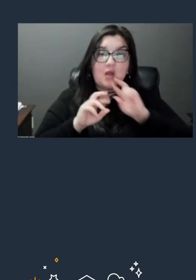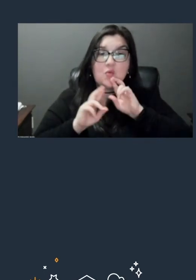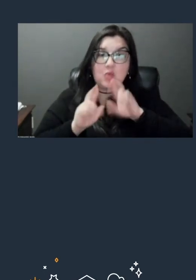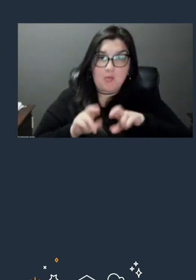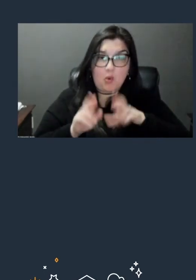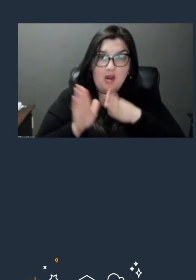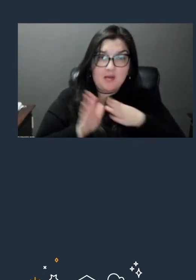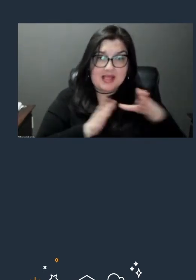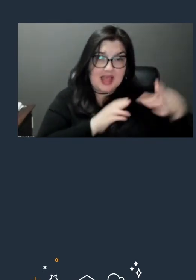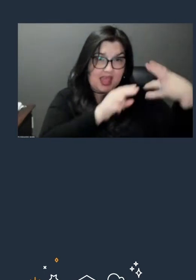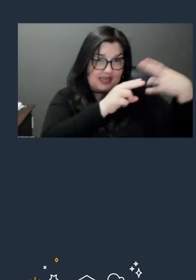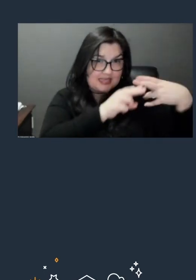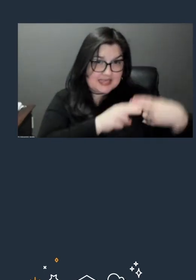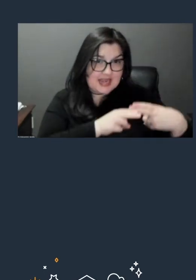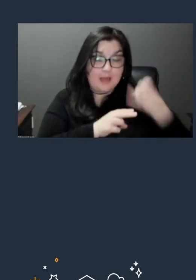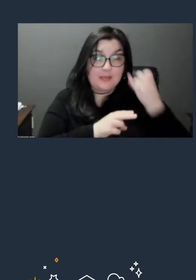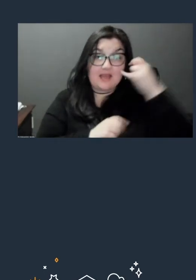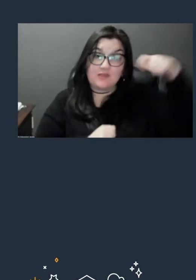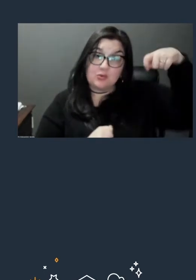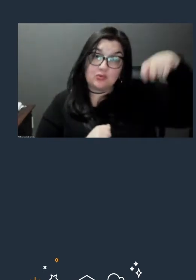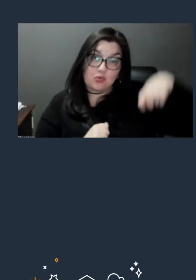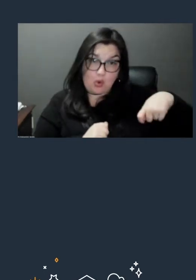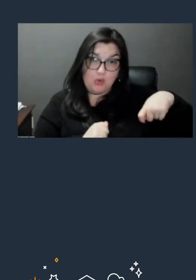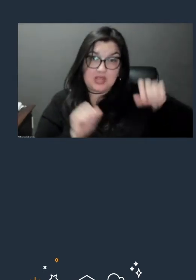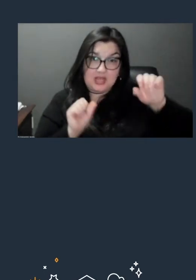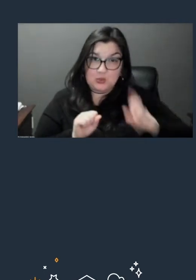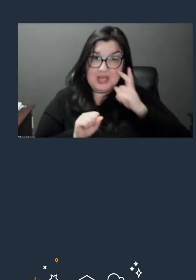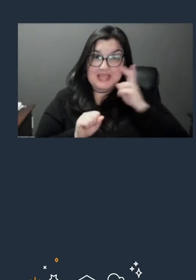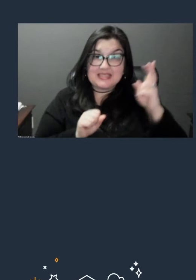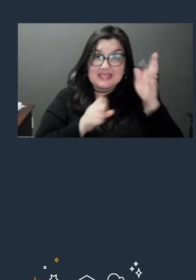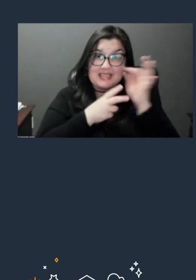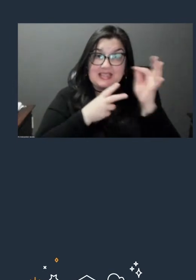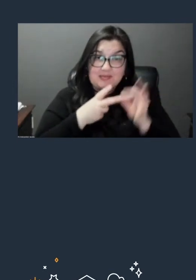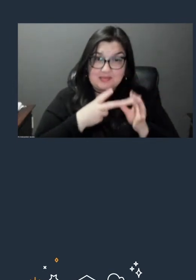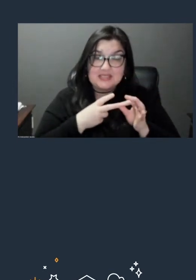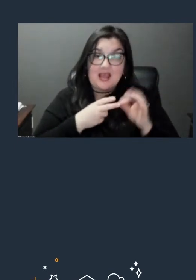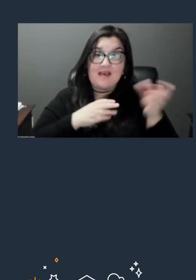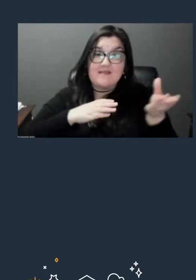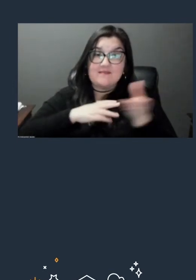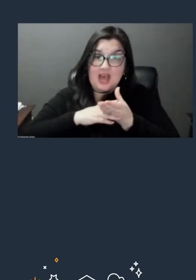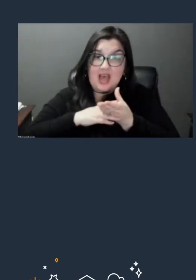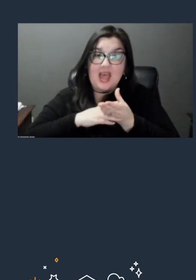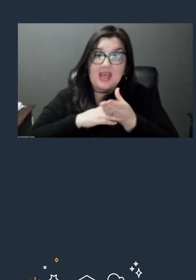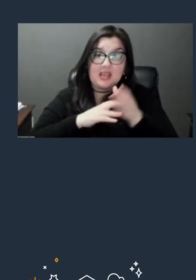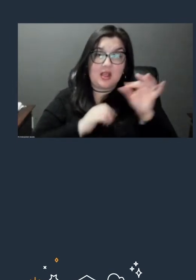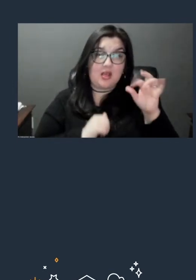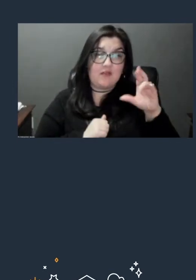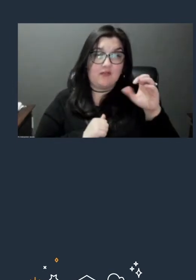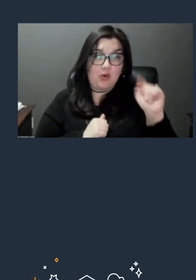If you scroll down, you can see the options of the file format of your report. I'm gonna choose both CSV and JSON,